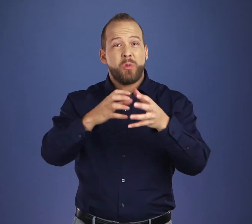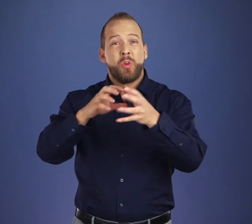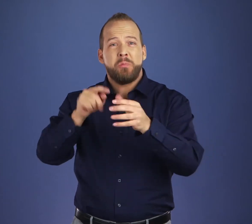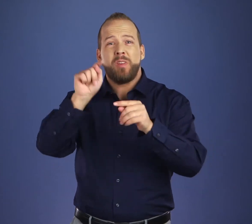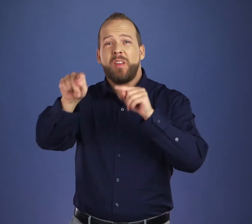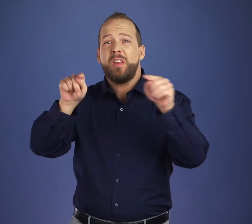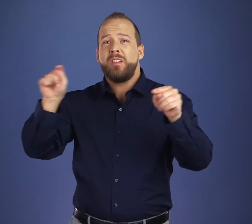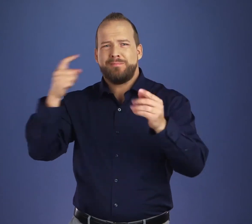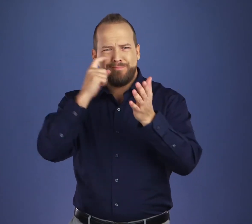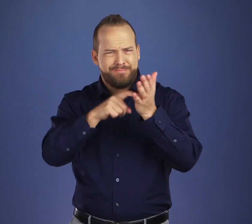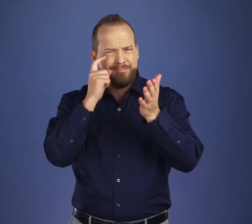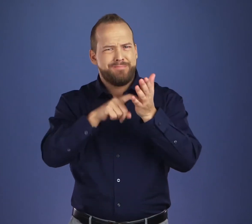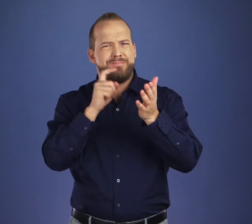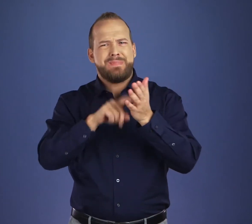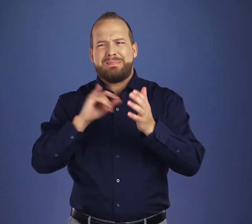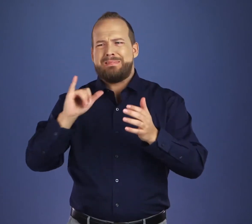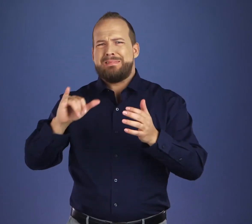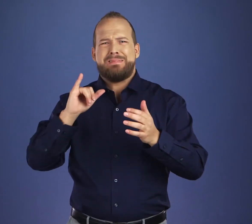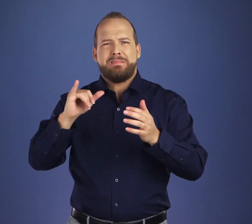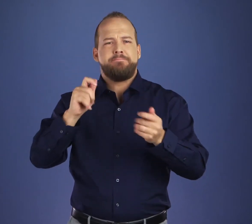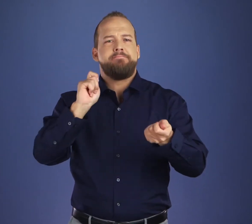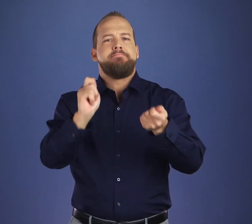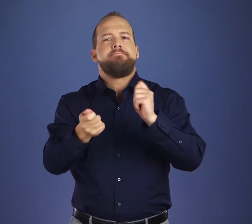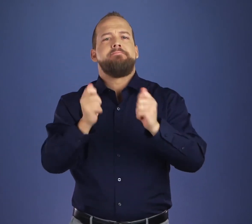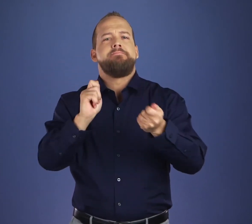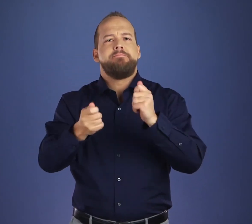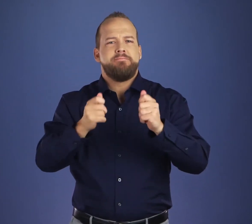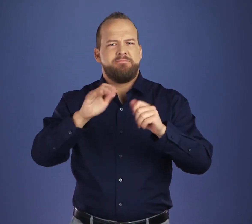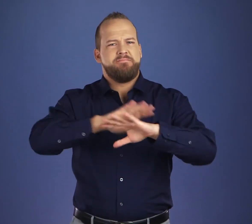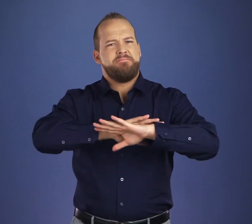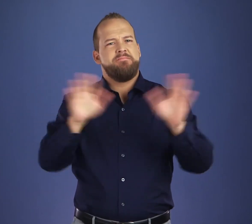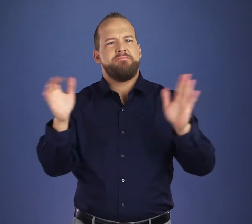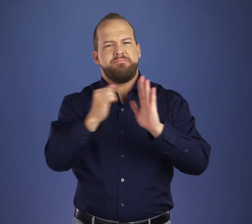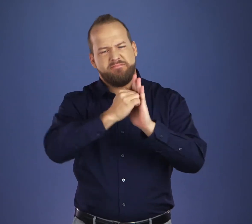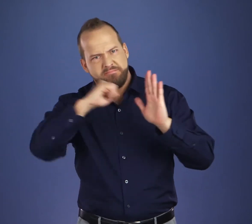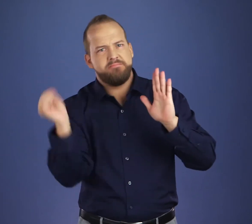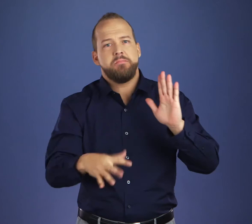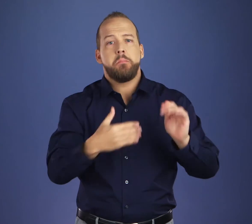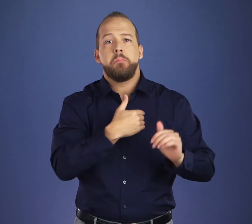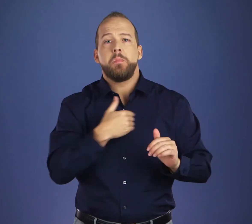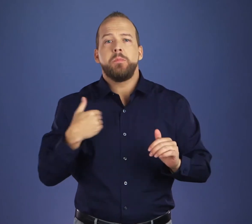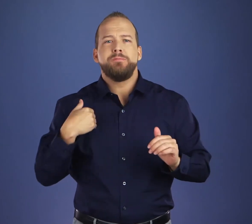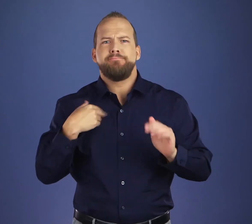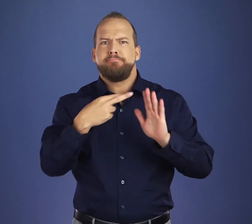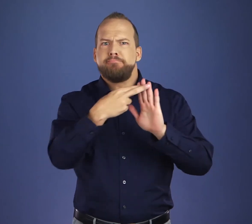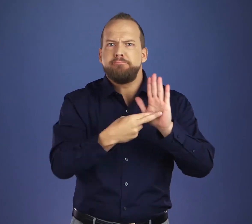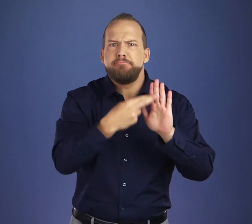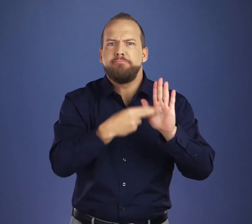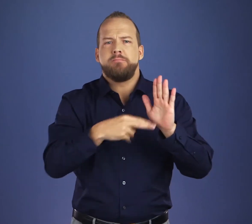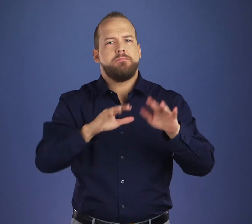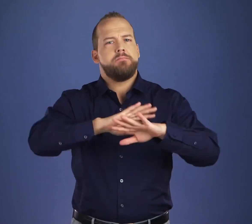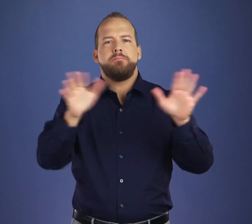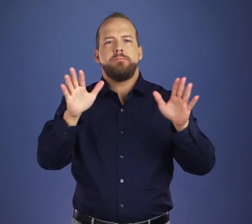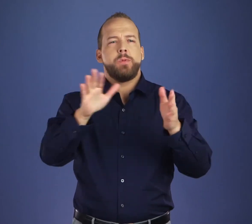As group after group saw these possibilities, they finally abandoned all membership regulations.